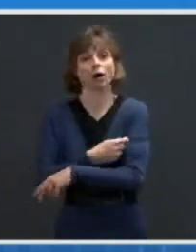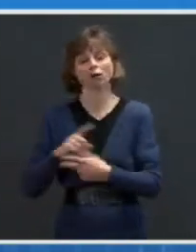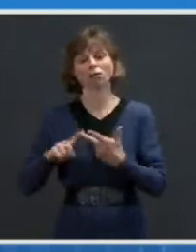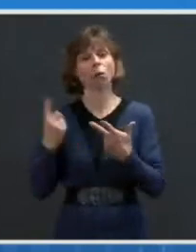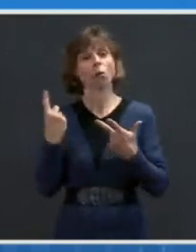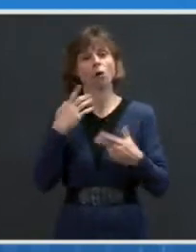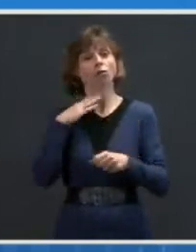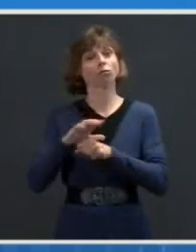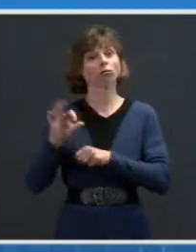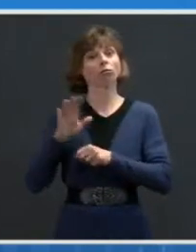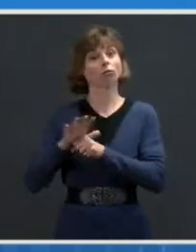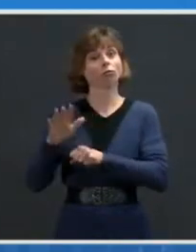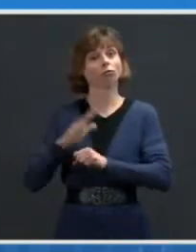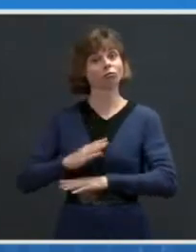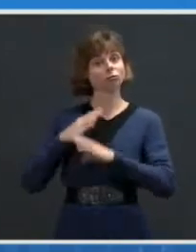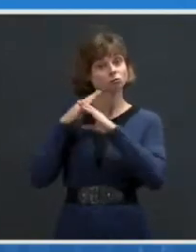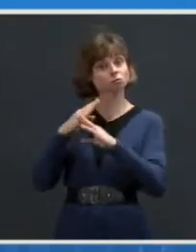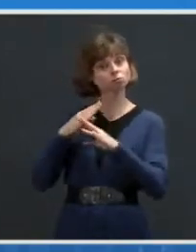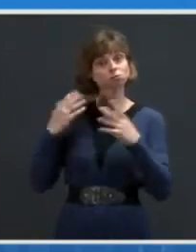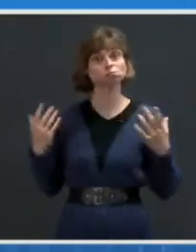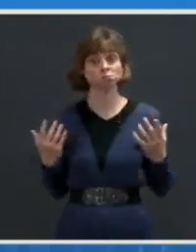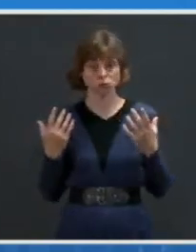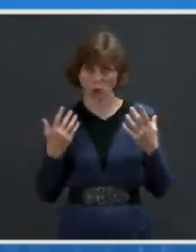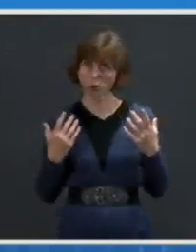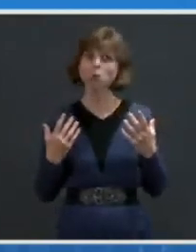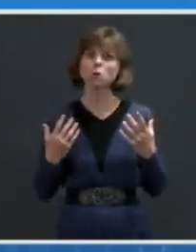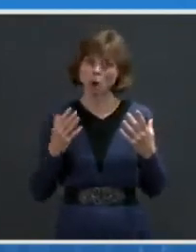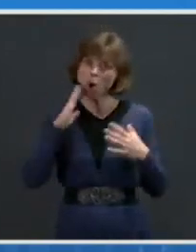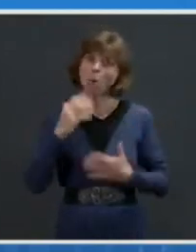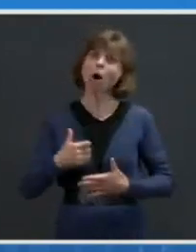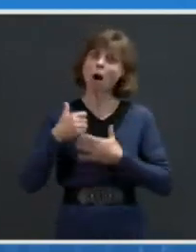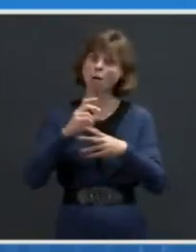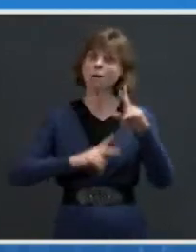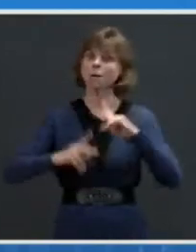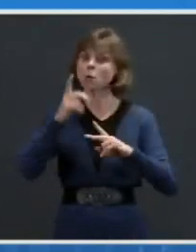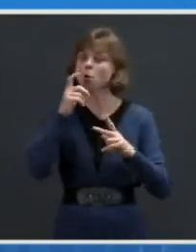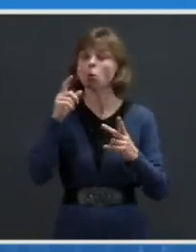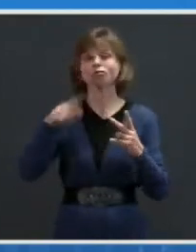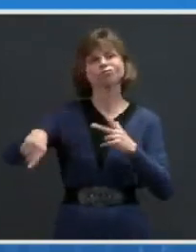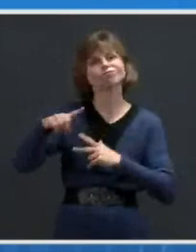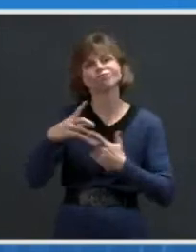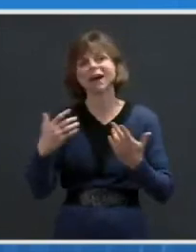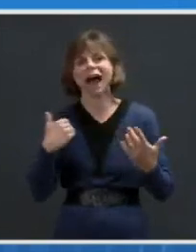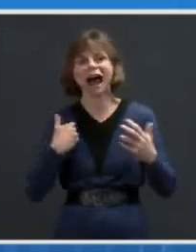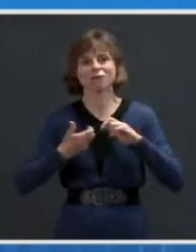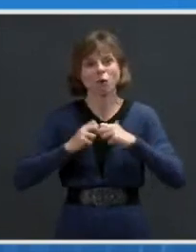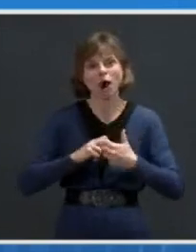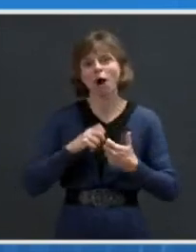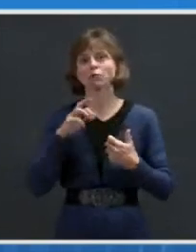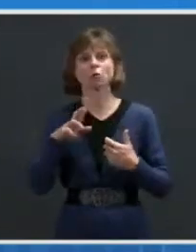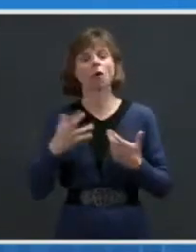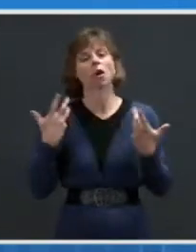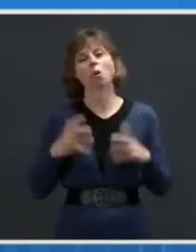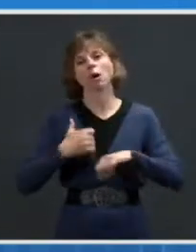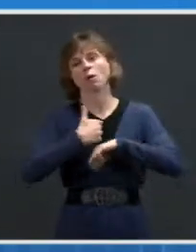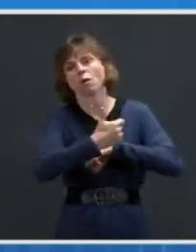BENEFITS.